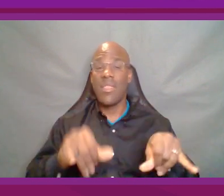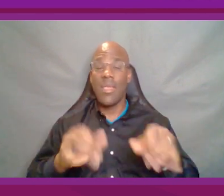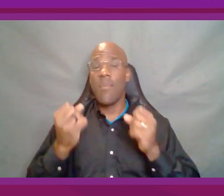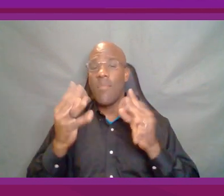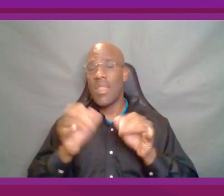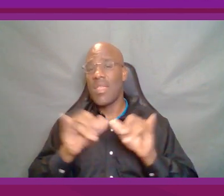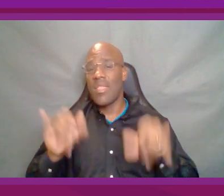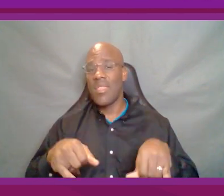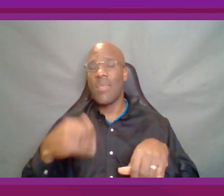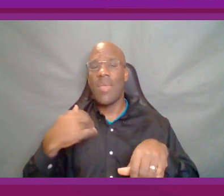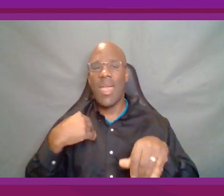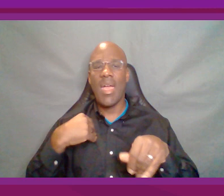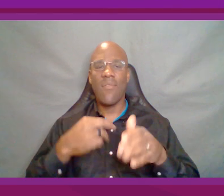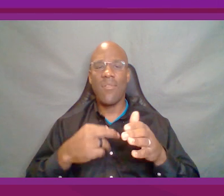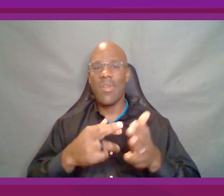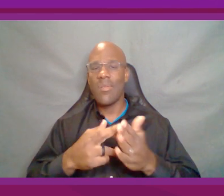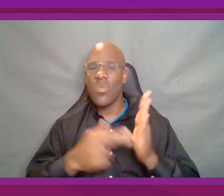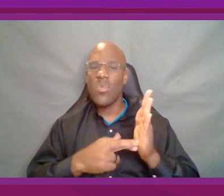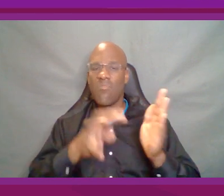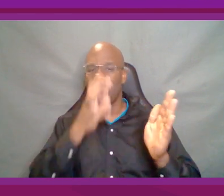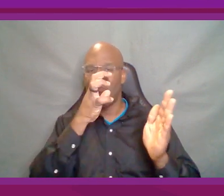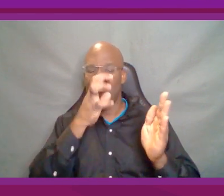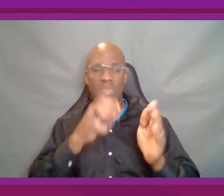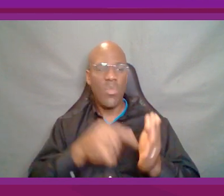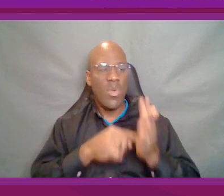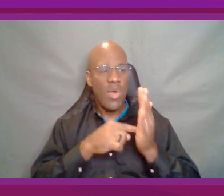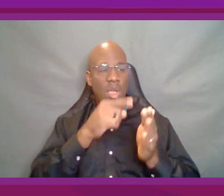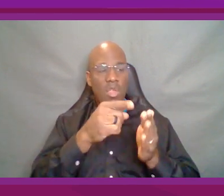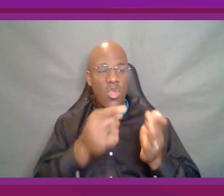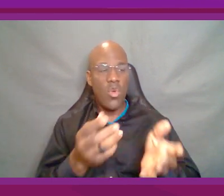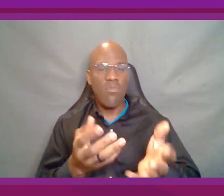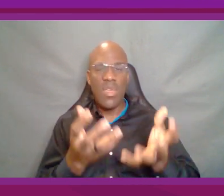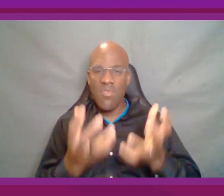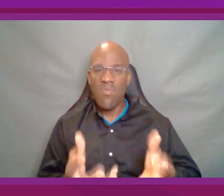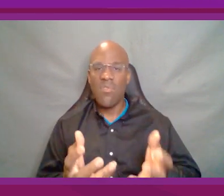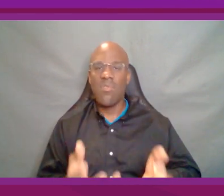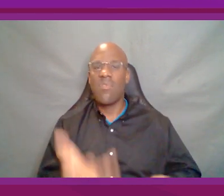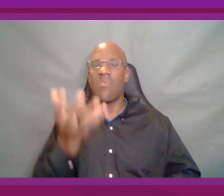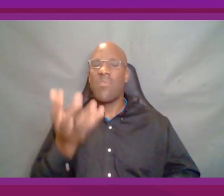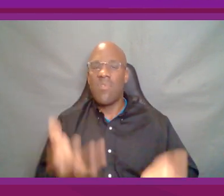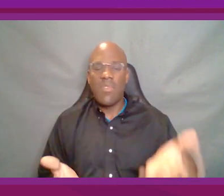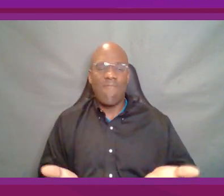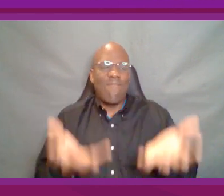disabled people by having ableist stipulations, such as requiring heavy lifting or quote excellent